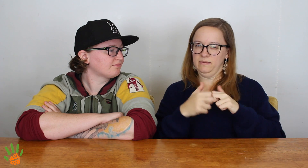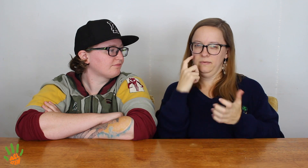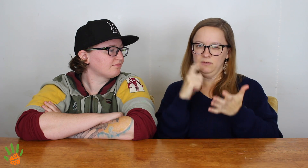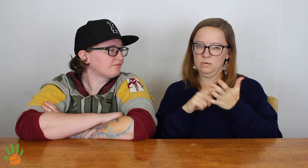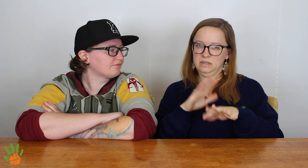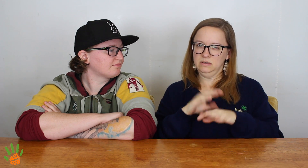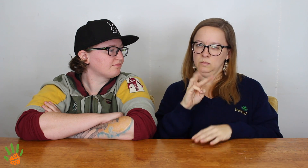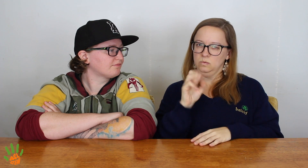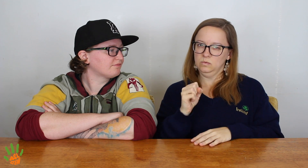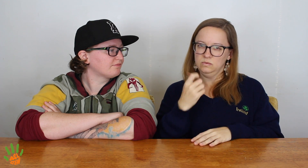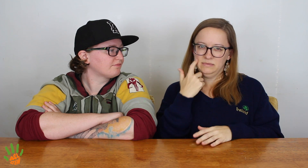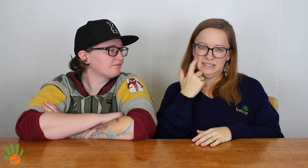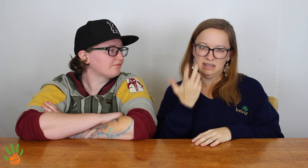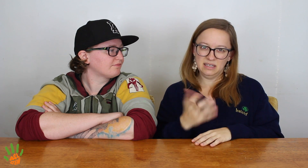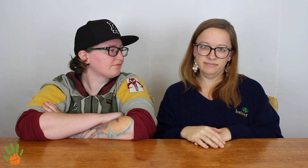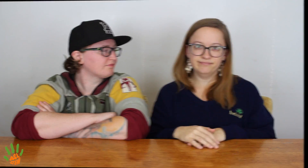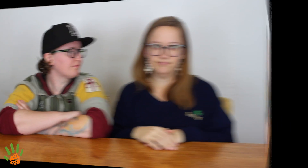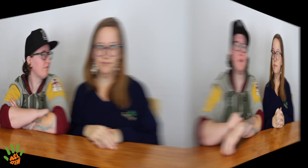fake interpreting problems that we noticed on the news recently.